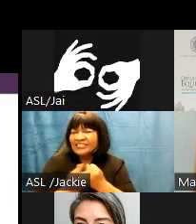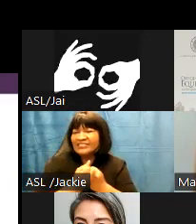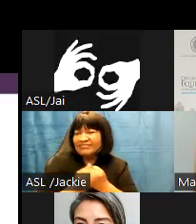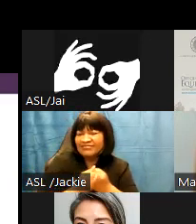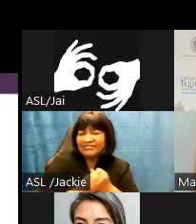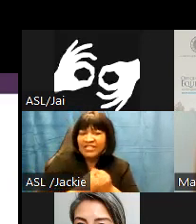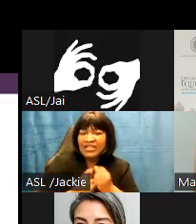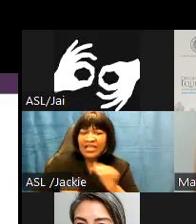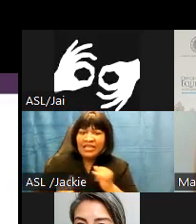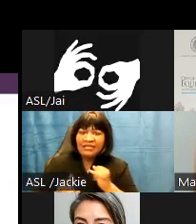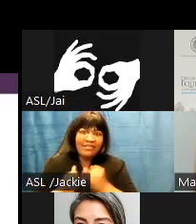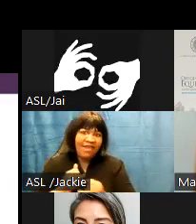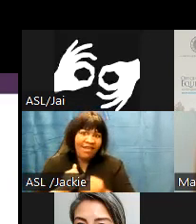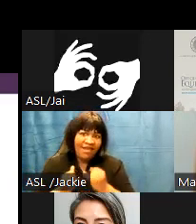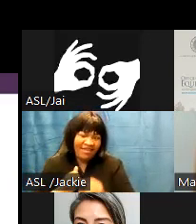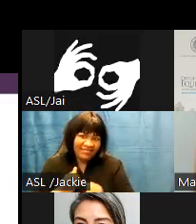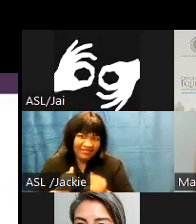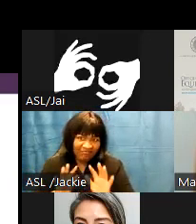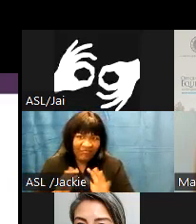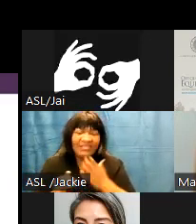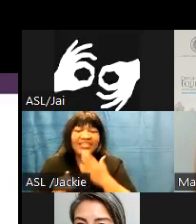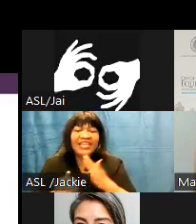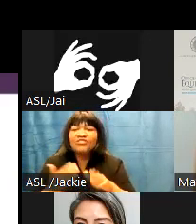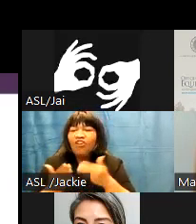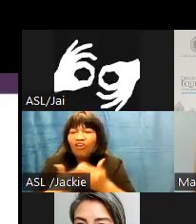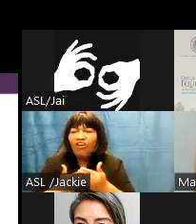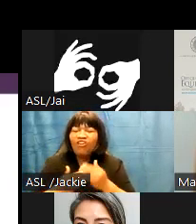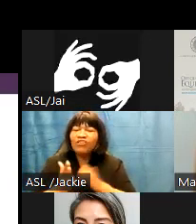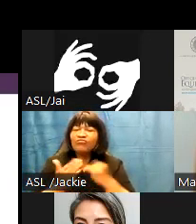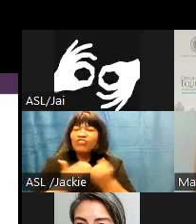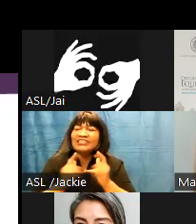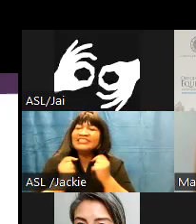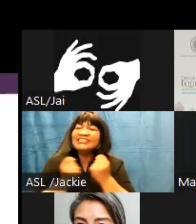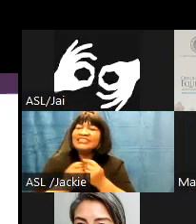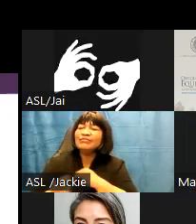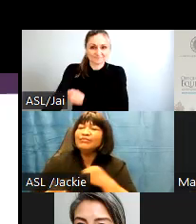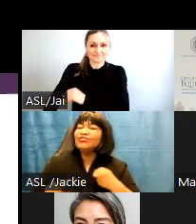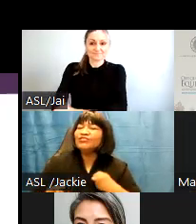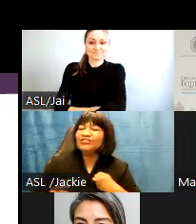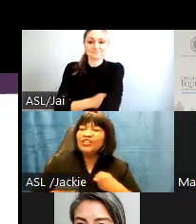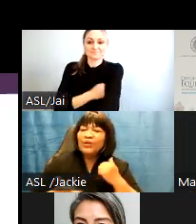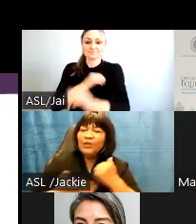Last but definitely not least, all the project team members who helped create this document.